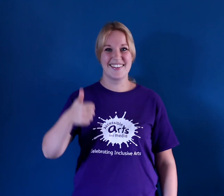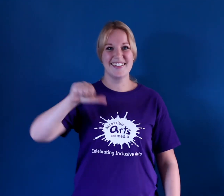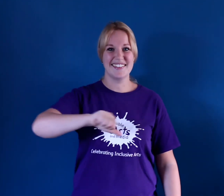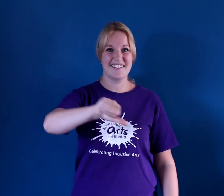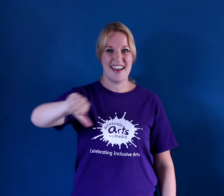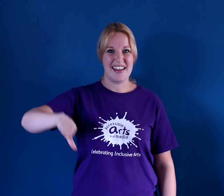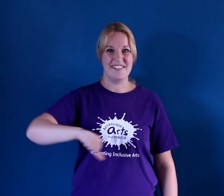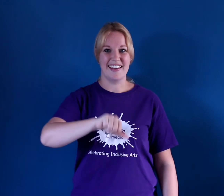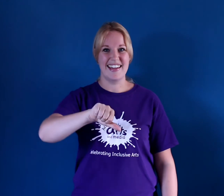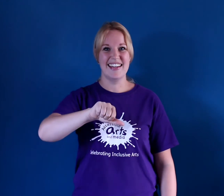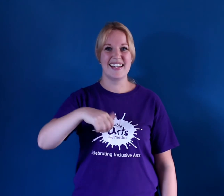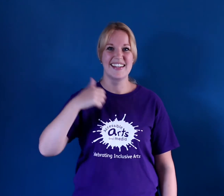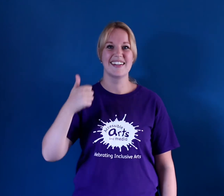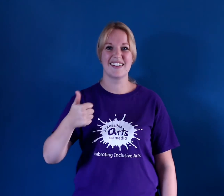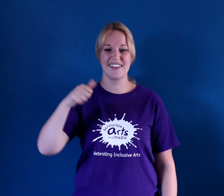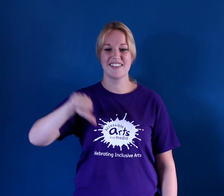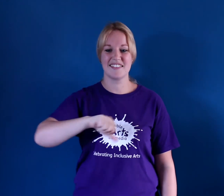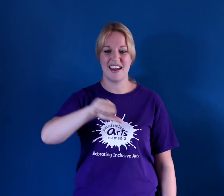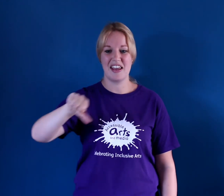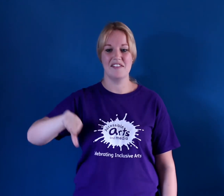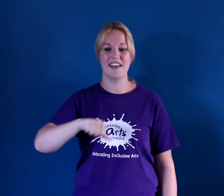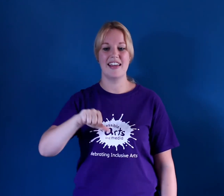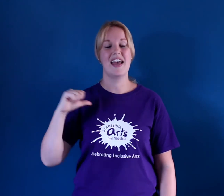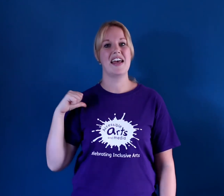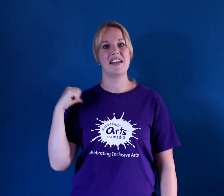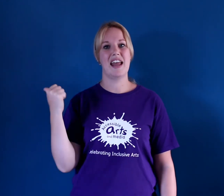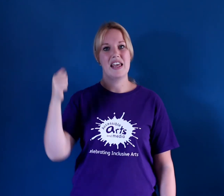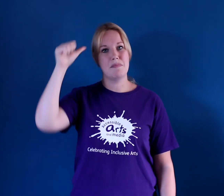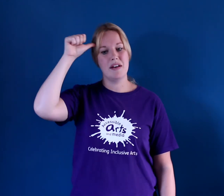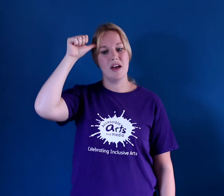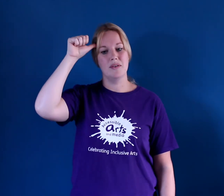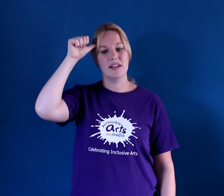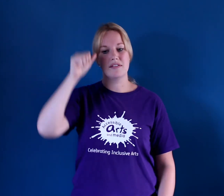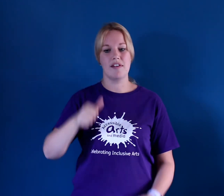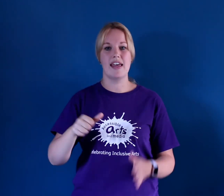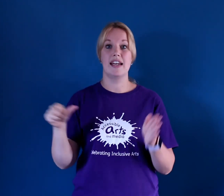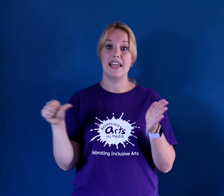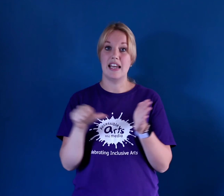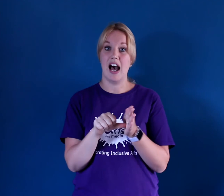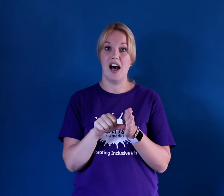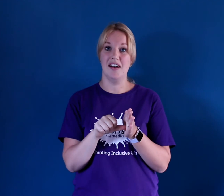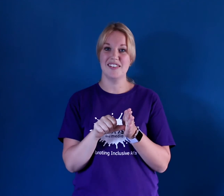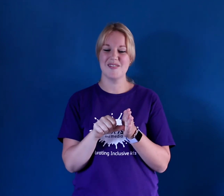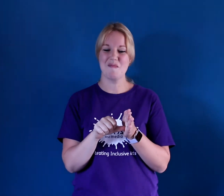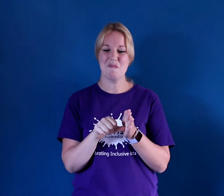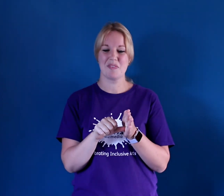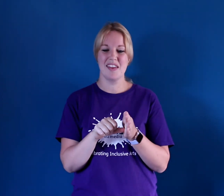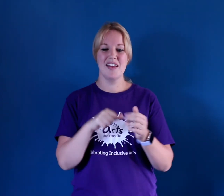Good gravy, good gravy, neighbour know it’s really hard.